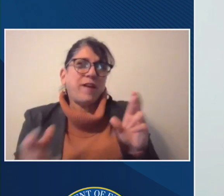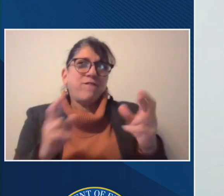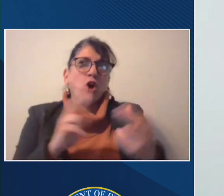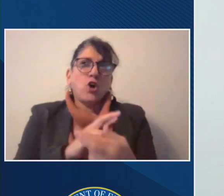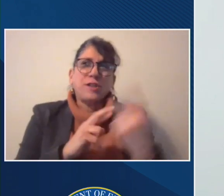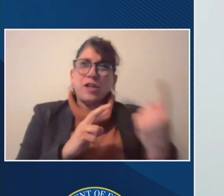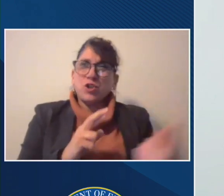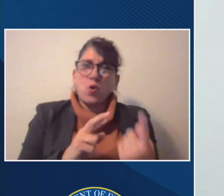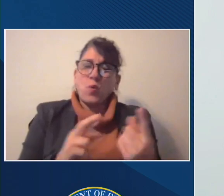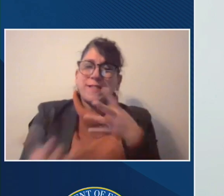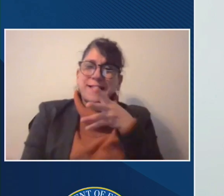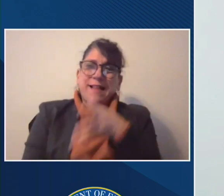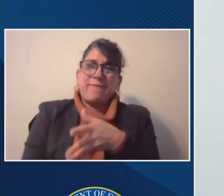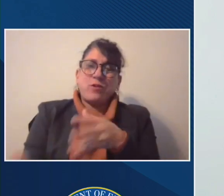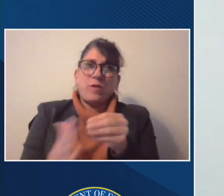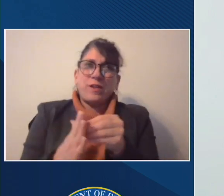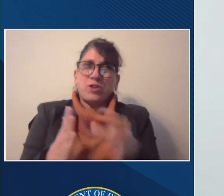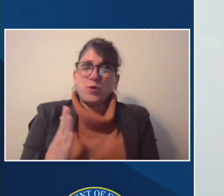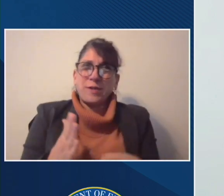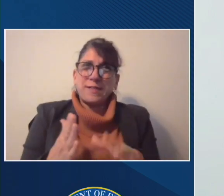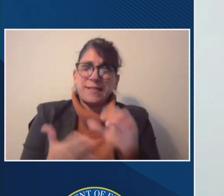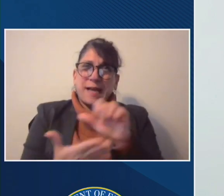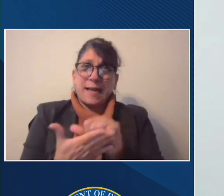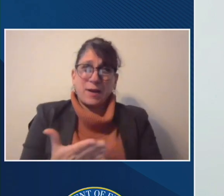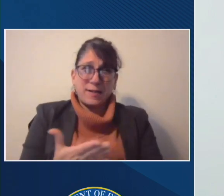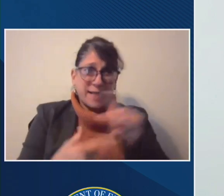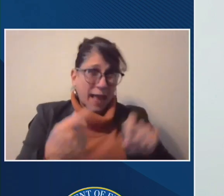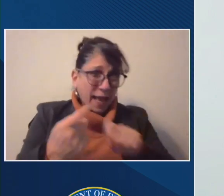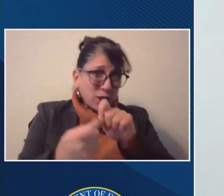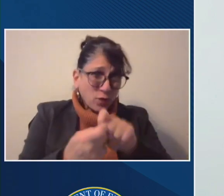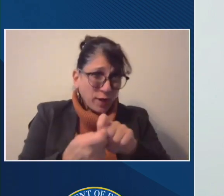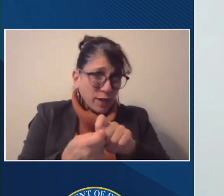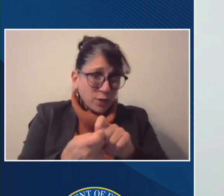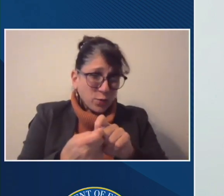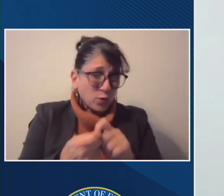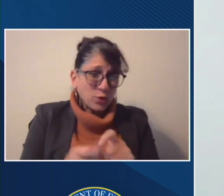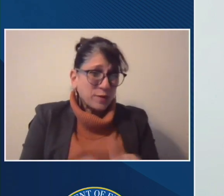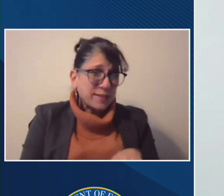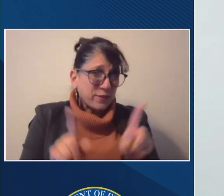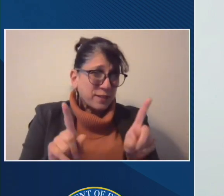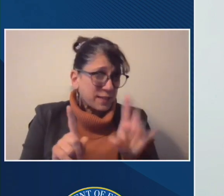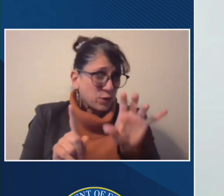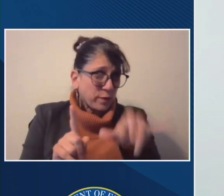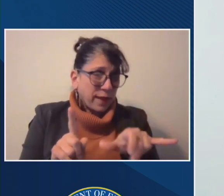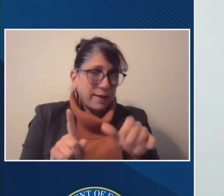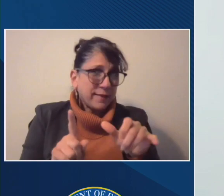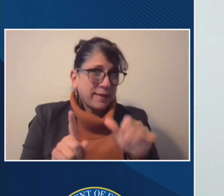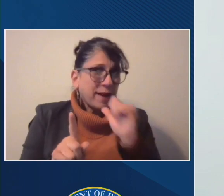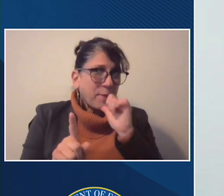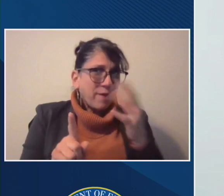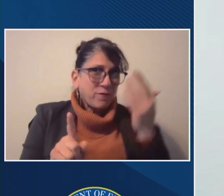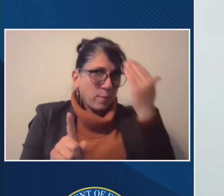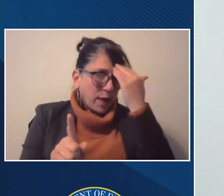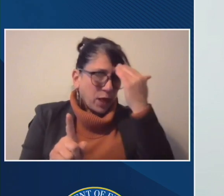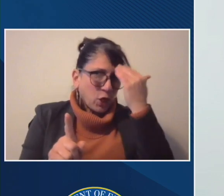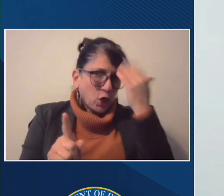account. Is that accurate or are there nuances to it that I'm unfamiliar with? I think that might help inform our